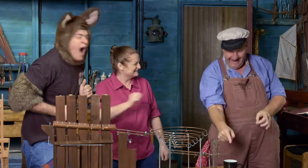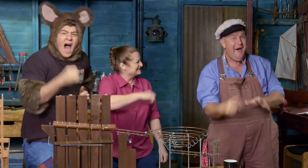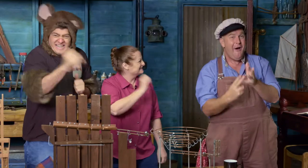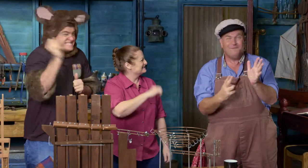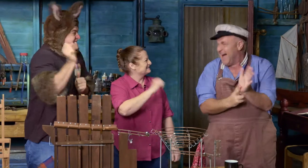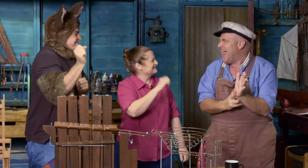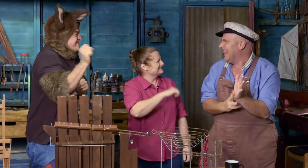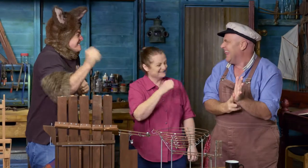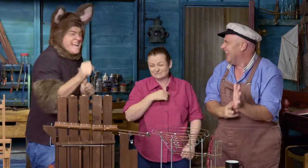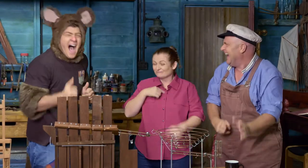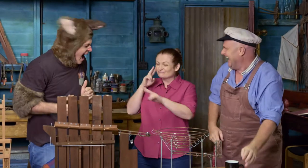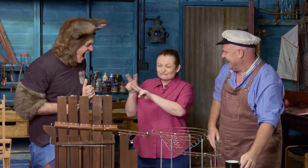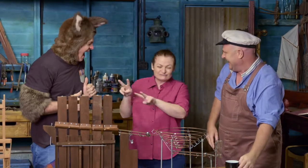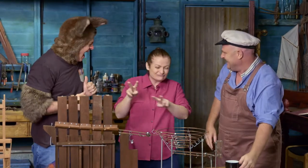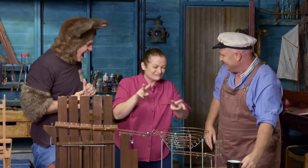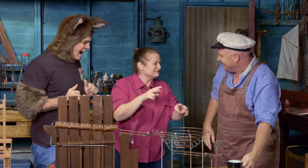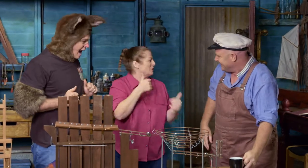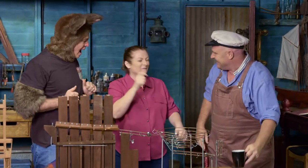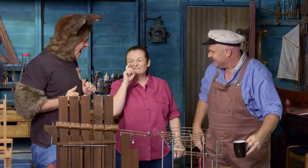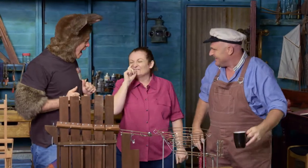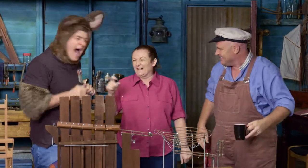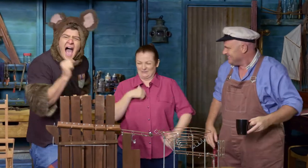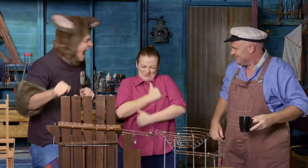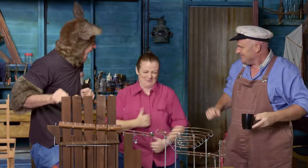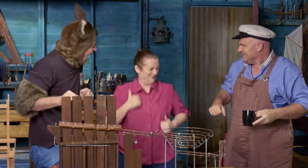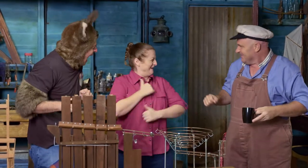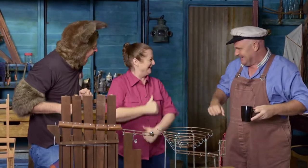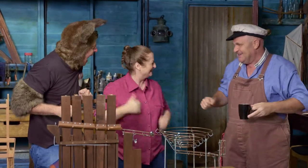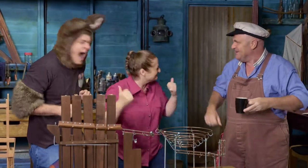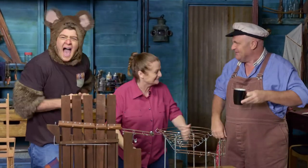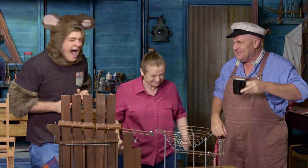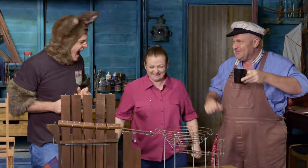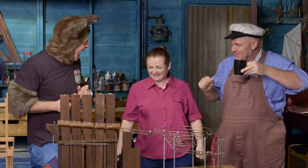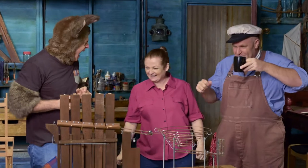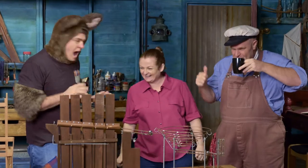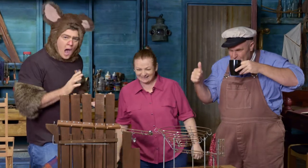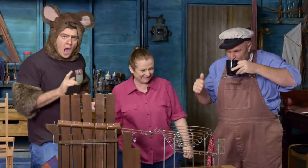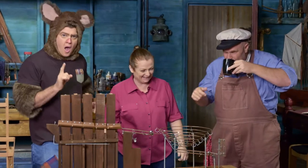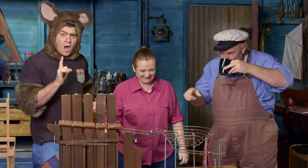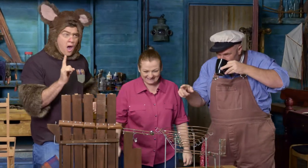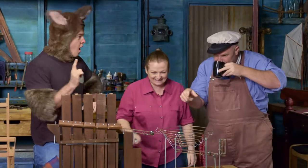Yeah. Oh, it's been a lot of fun to watch this. I really enjoyed it. Hm. Oh.